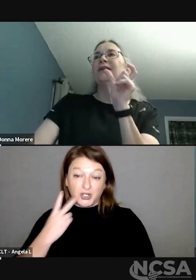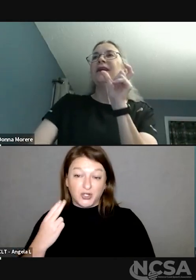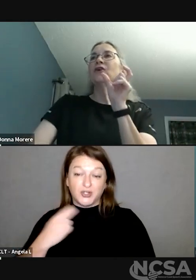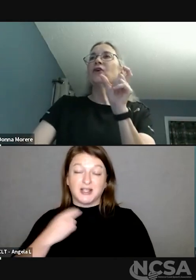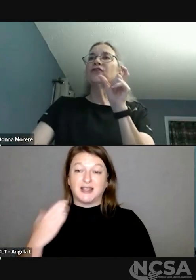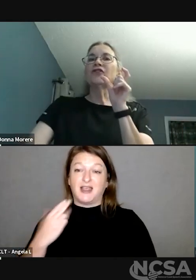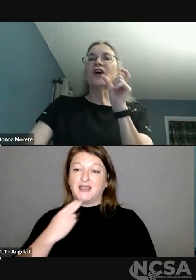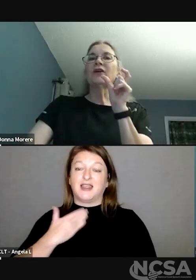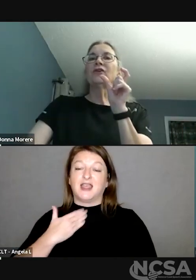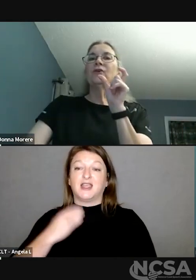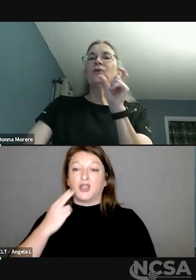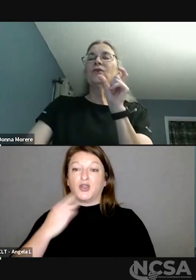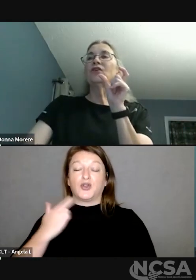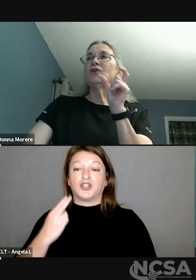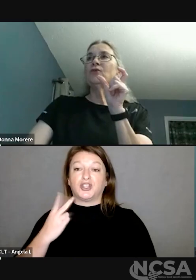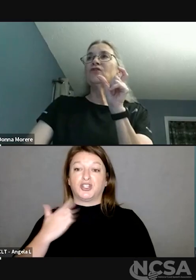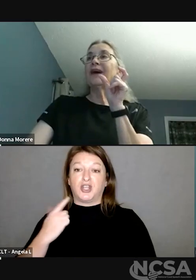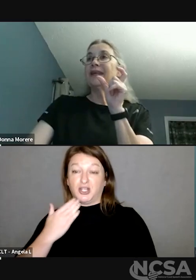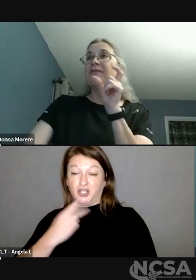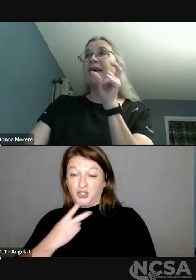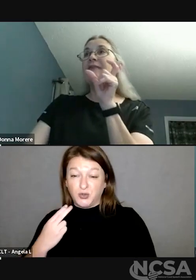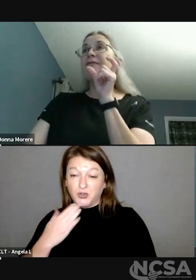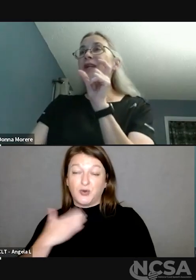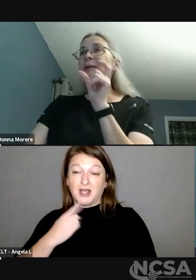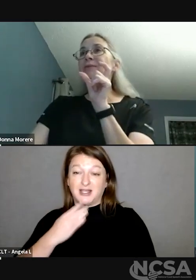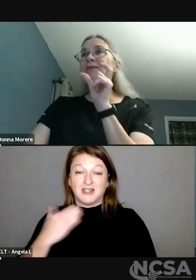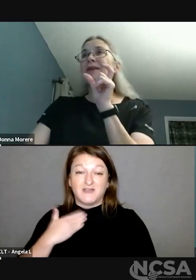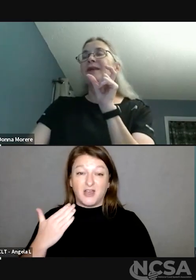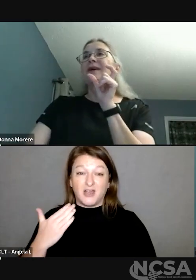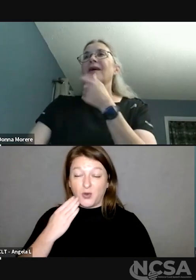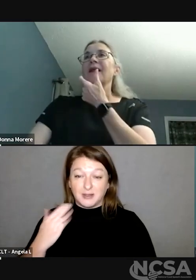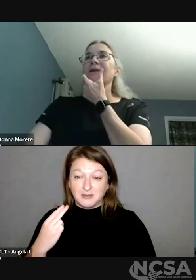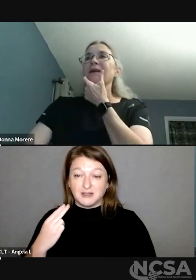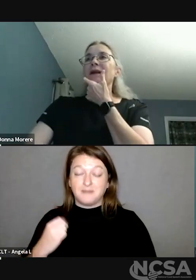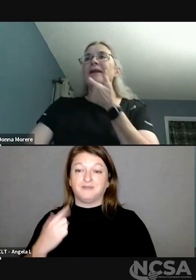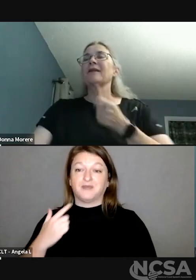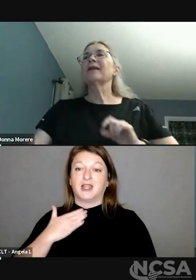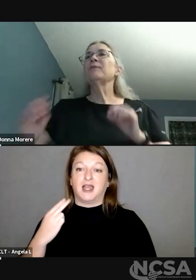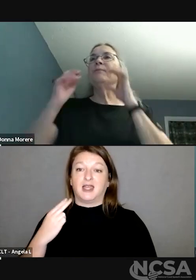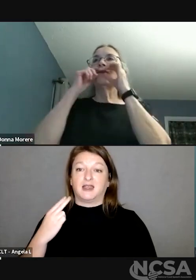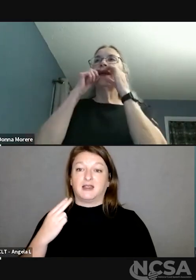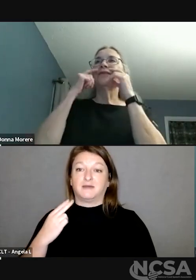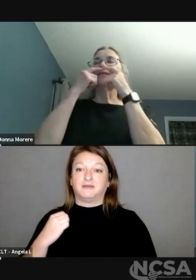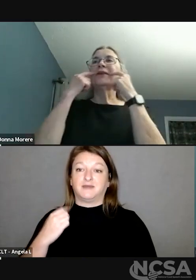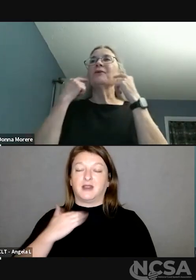they encourage the child to use to identify phonemes like the Lindamood Bell has, you know,